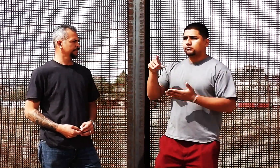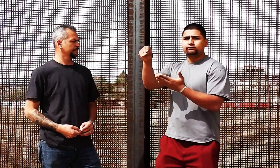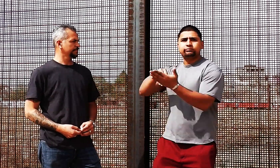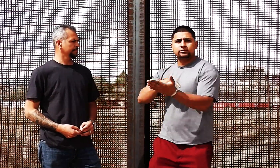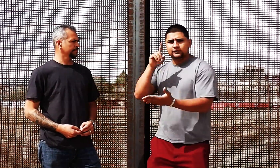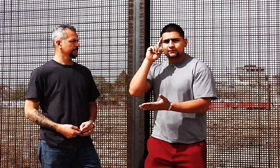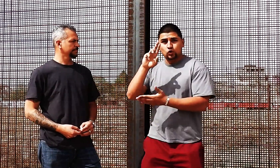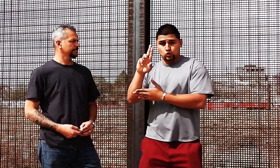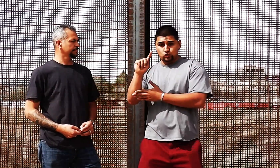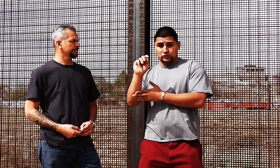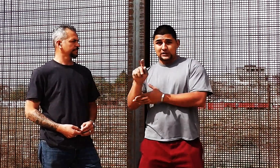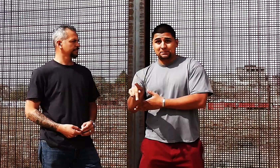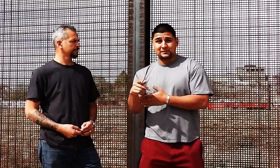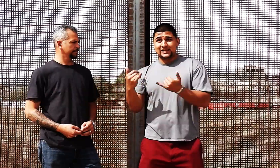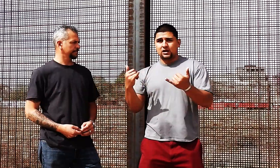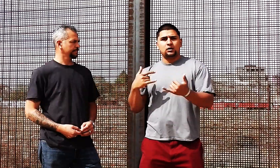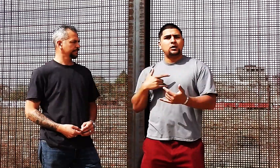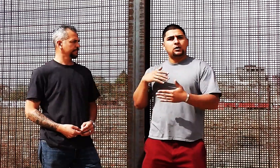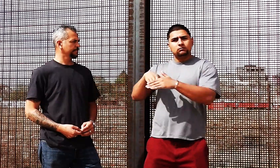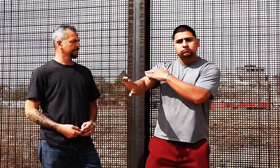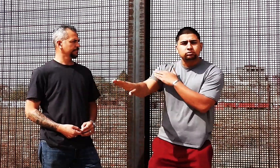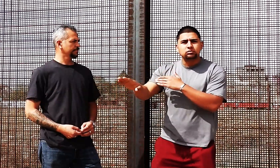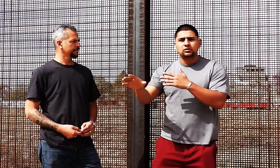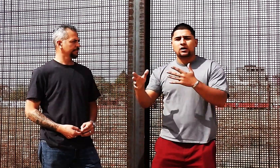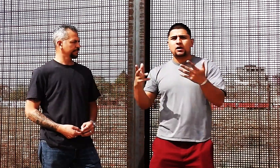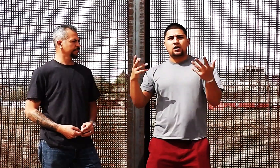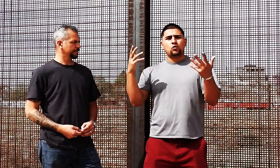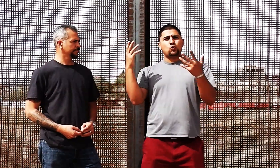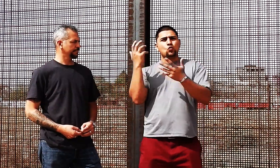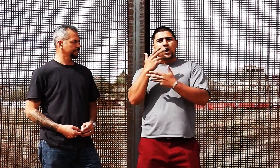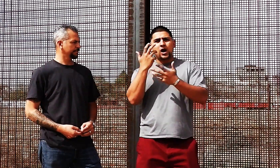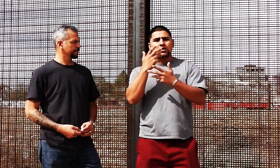Applied to get in UTEP and accepted in the program. WOW. AMAZING.